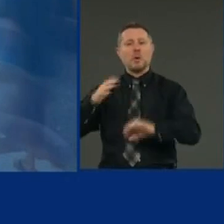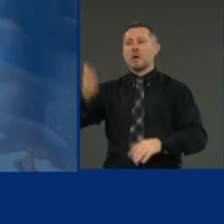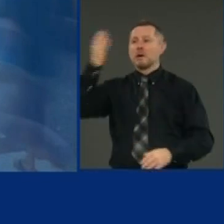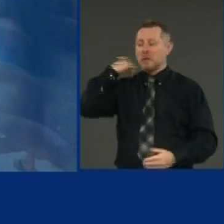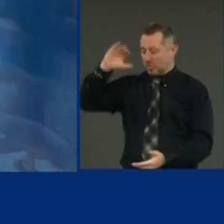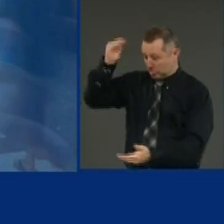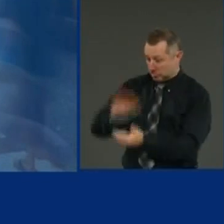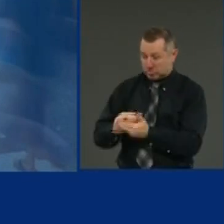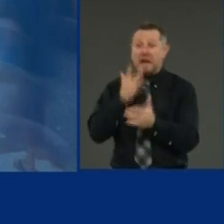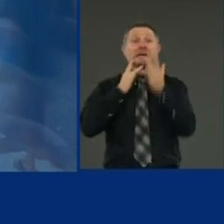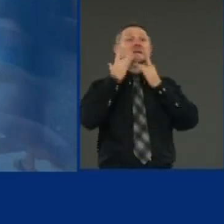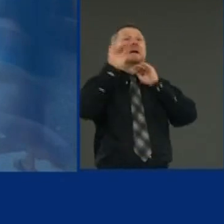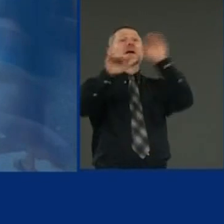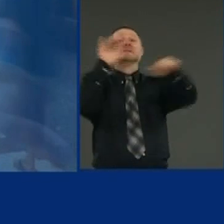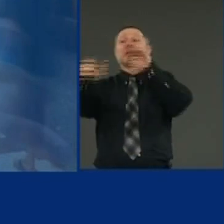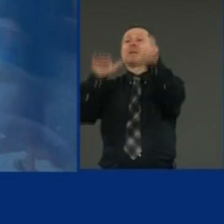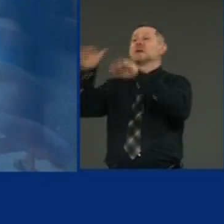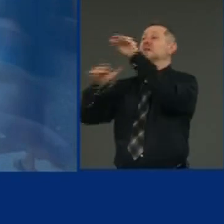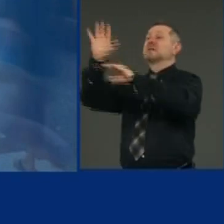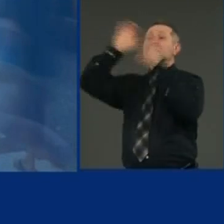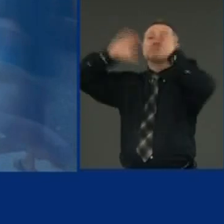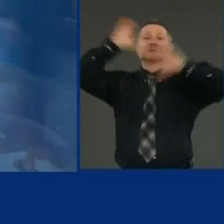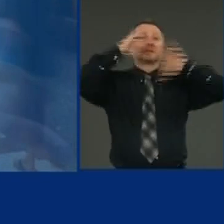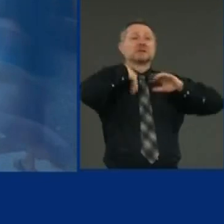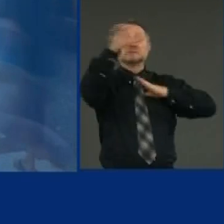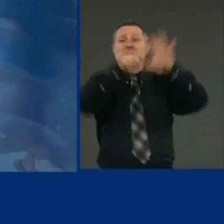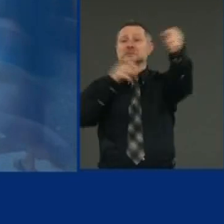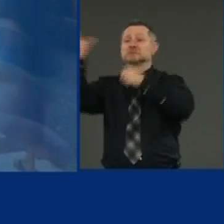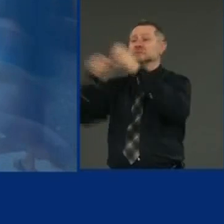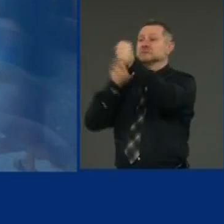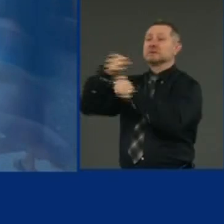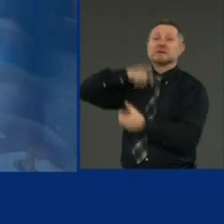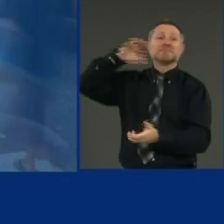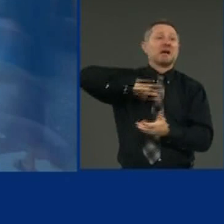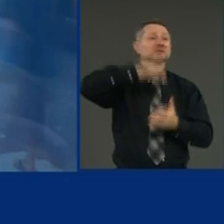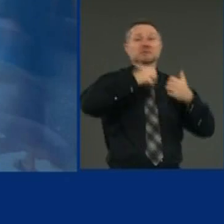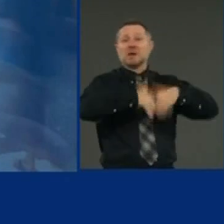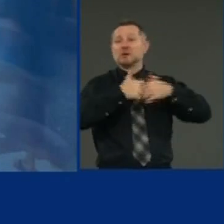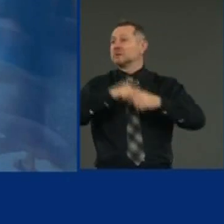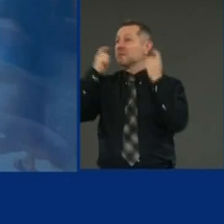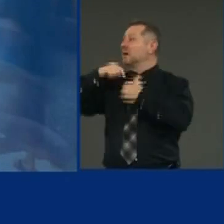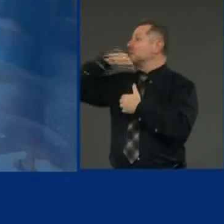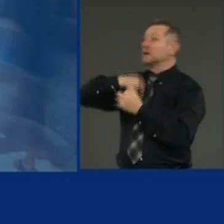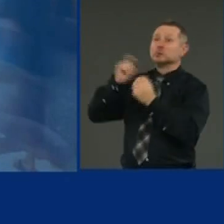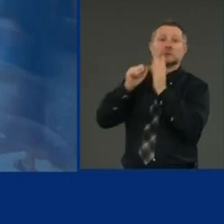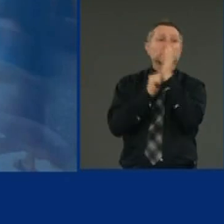HAVE THE STOCKPILE OF PPE. WE'RE NOT GOING THROUGH WHAT WE WENT THROUGH LAST TIME